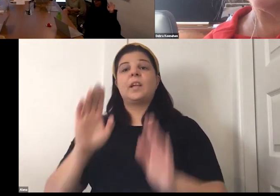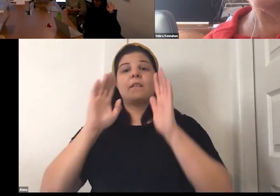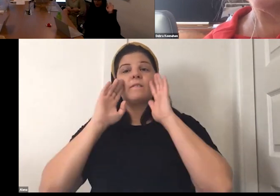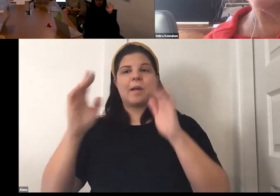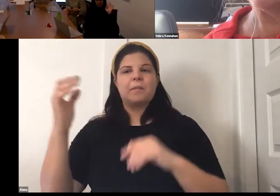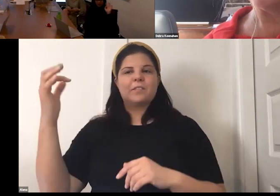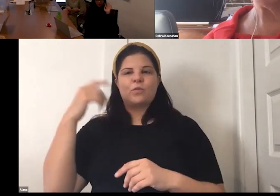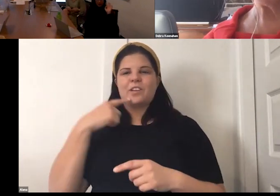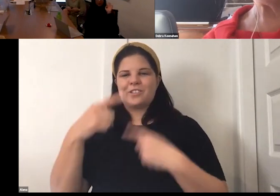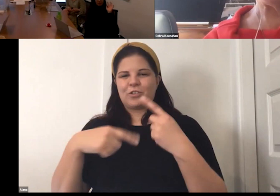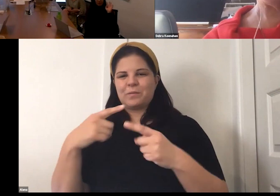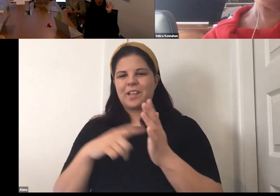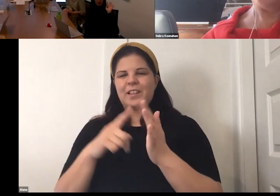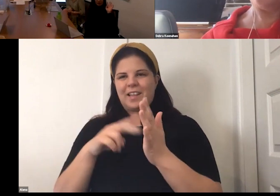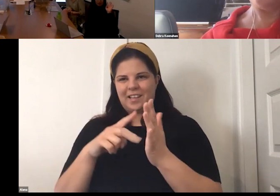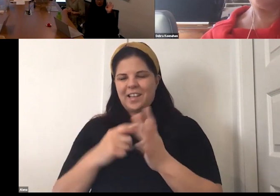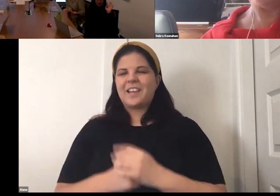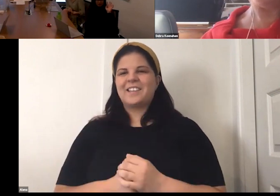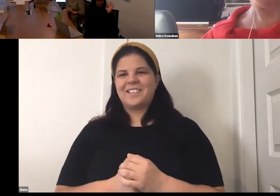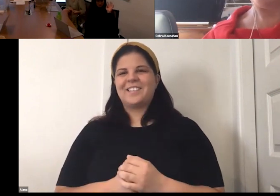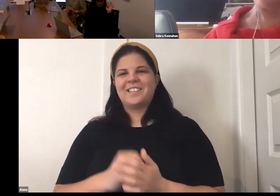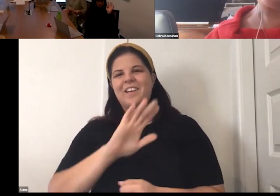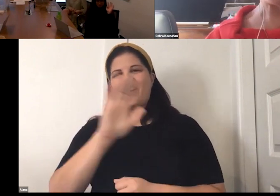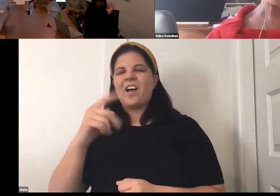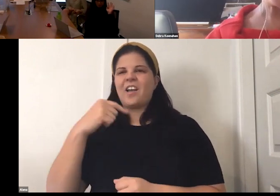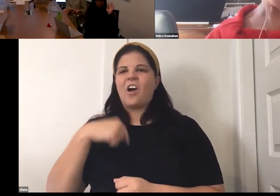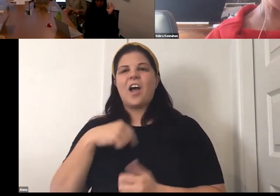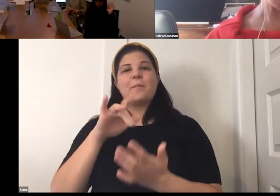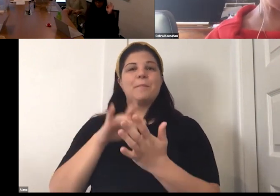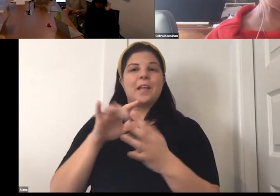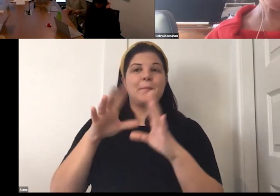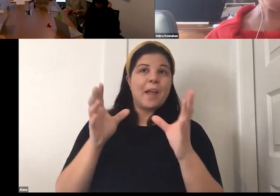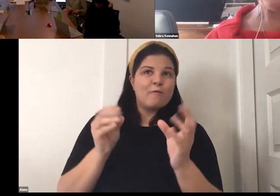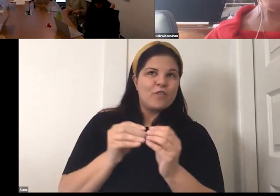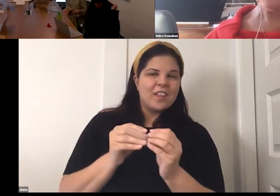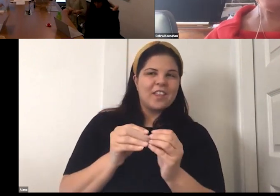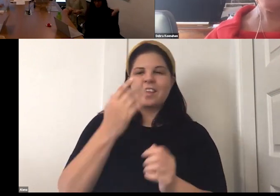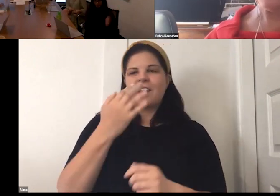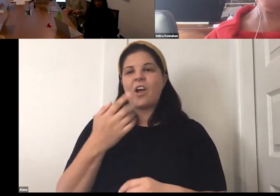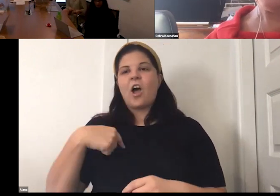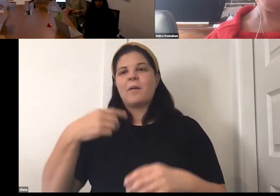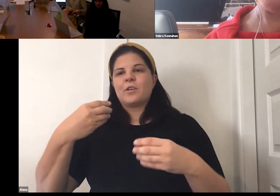I'm a Greek Australian, dark straight hair, wearing glass, jeans, long comfy T-shirt